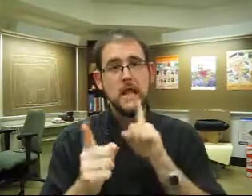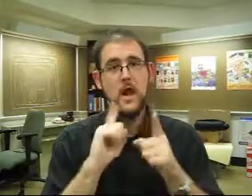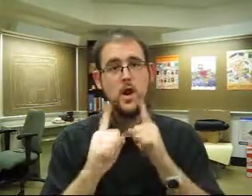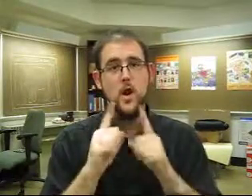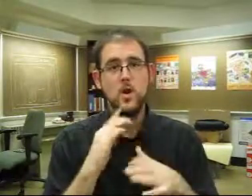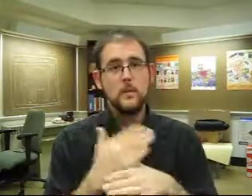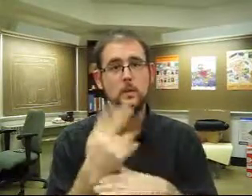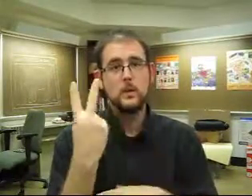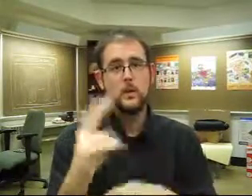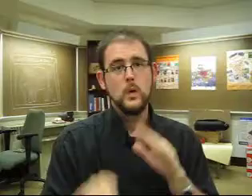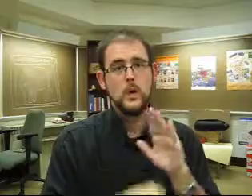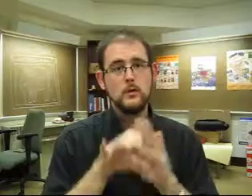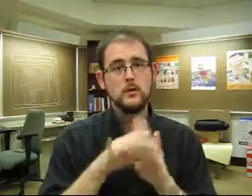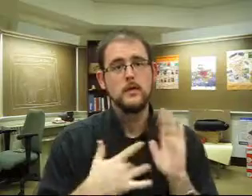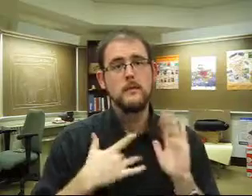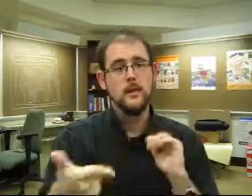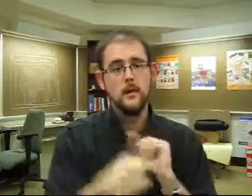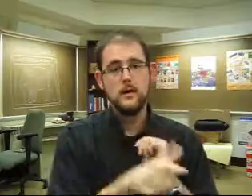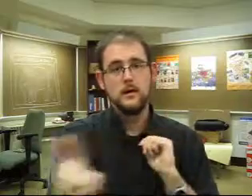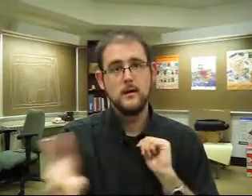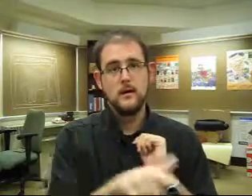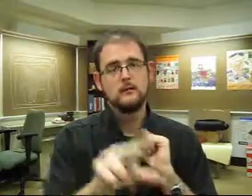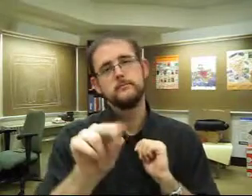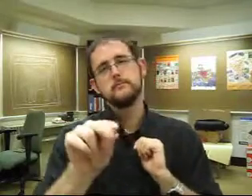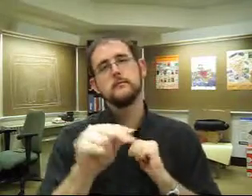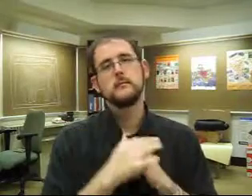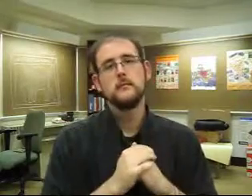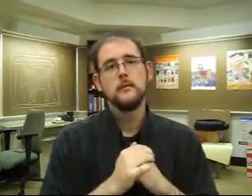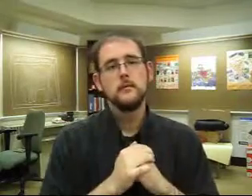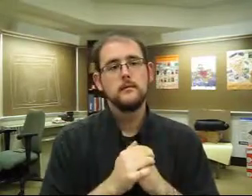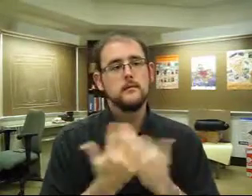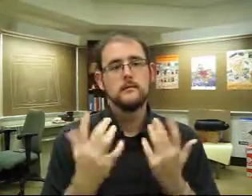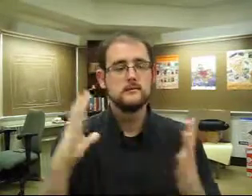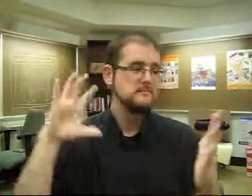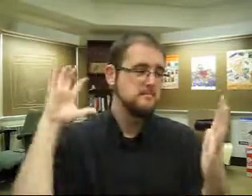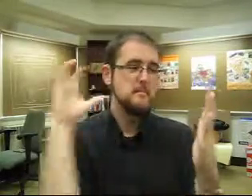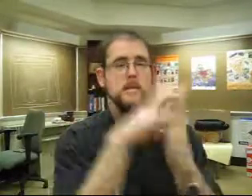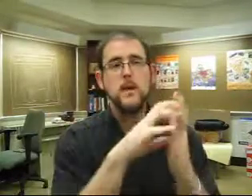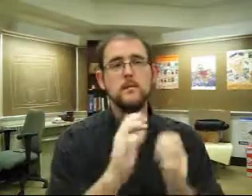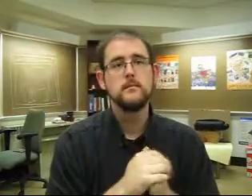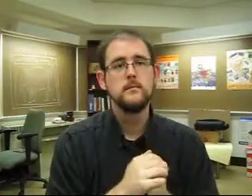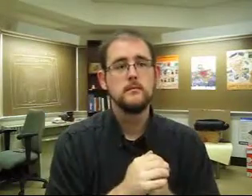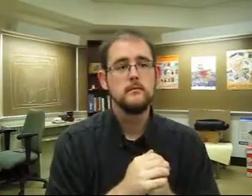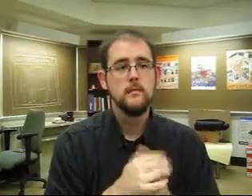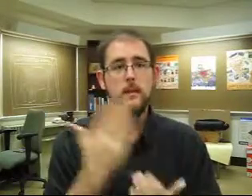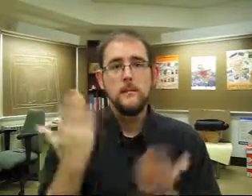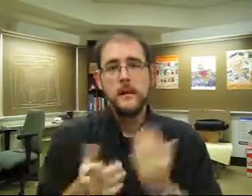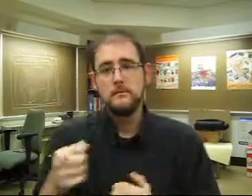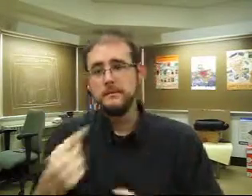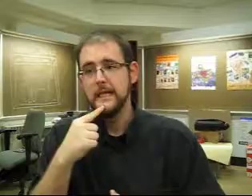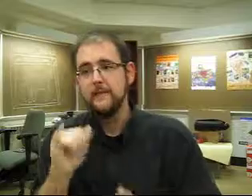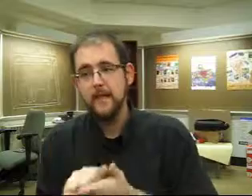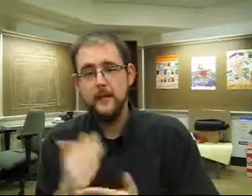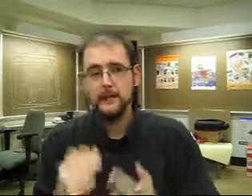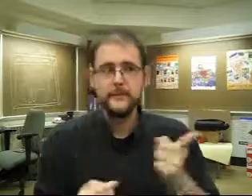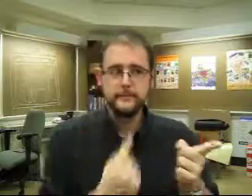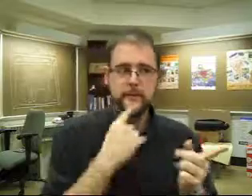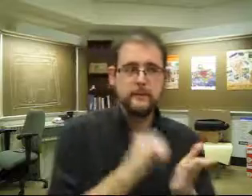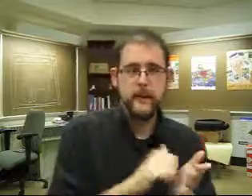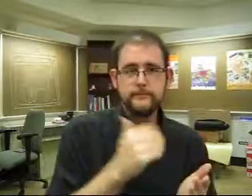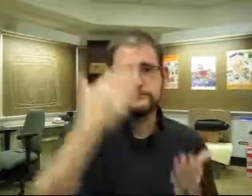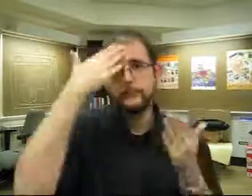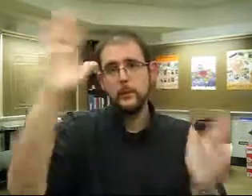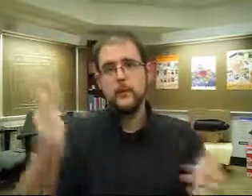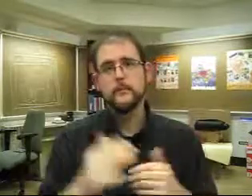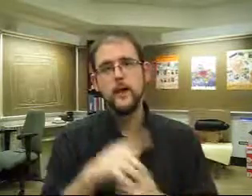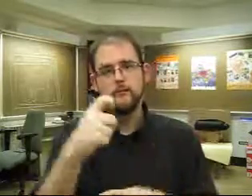Dialogue is not turn-by-turn; it's a long, rambling paragraph you have to scrutinize